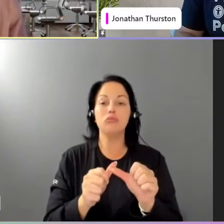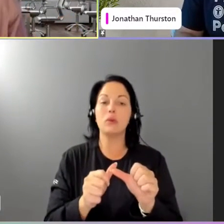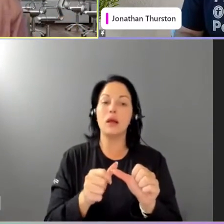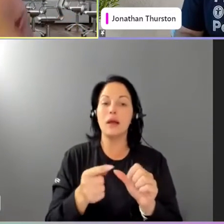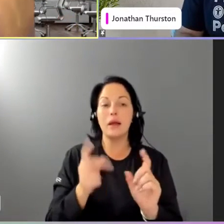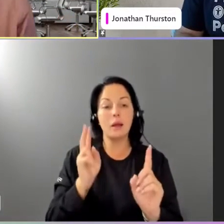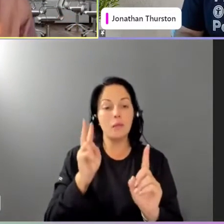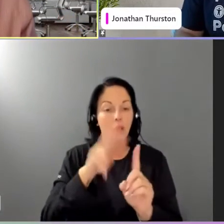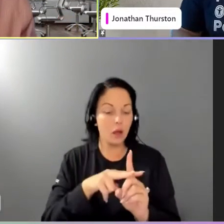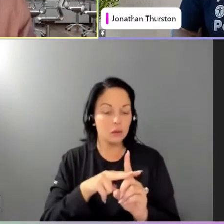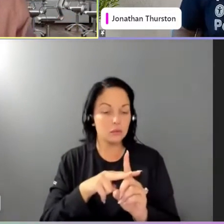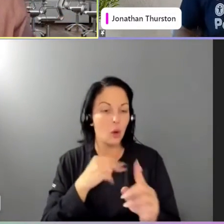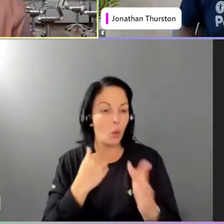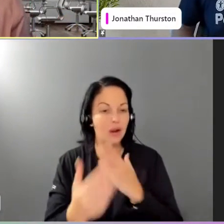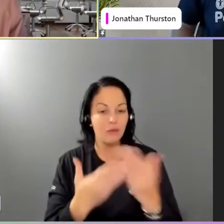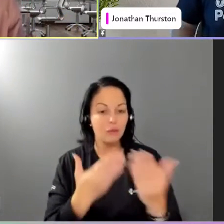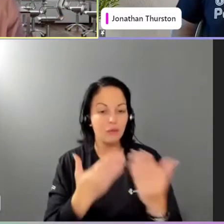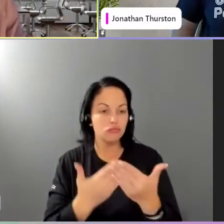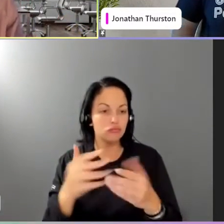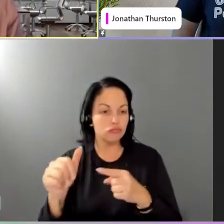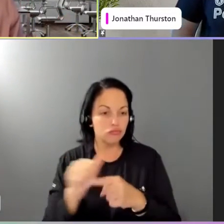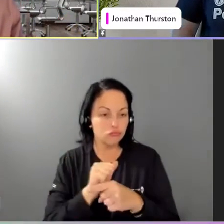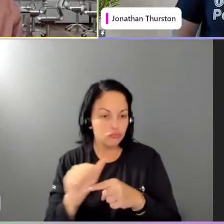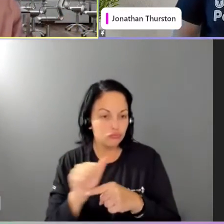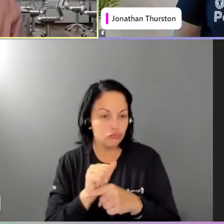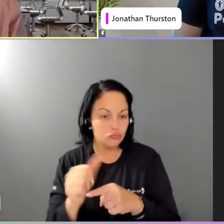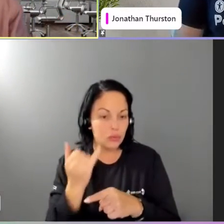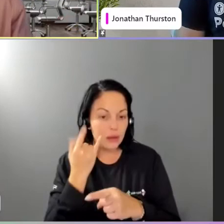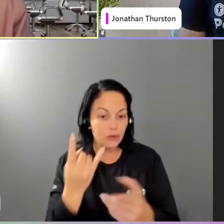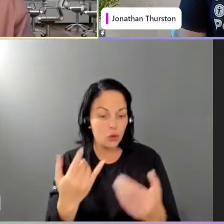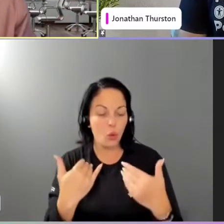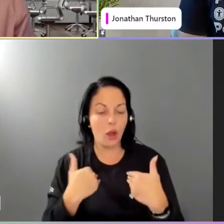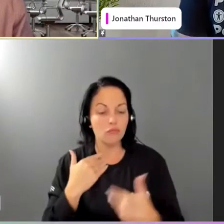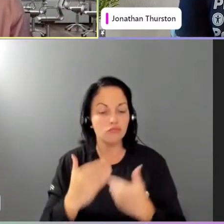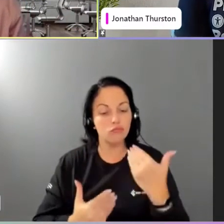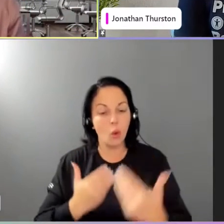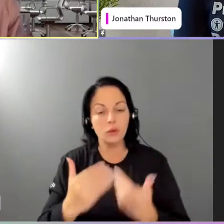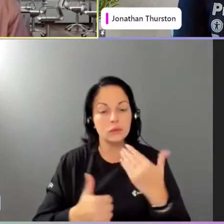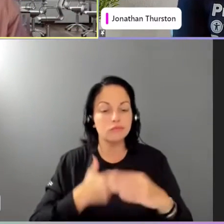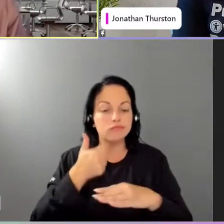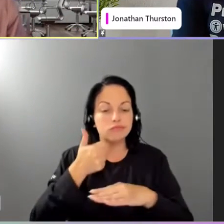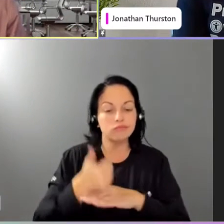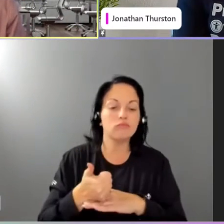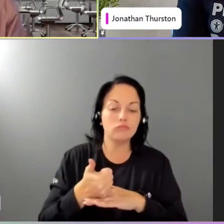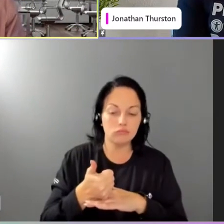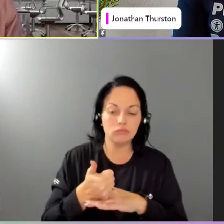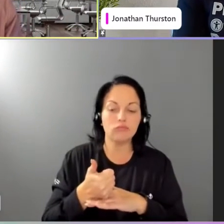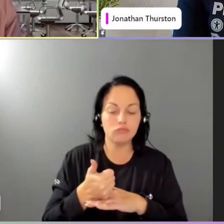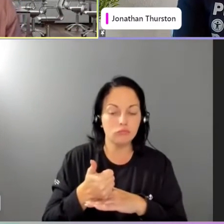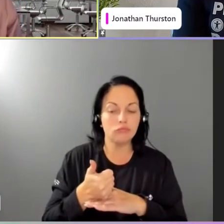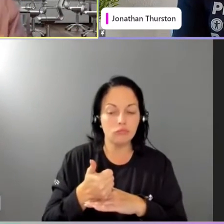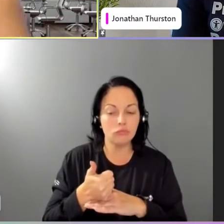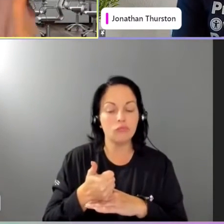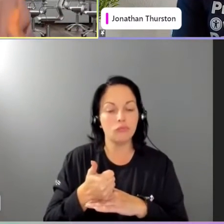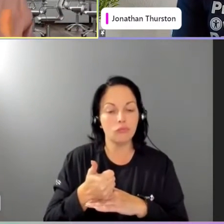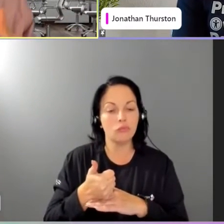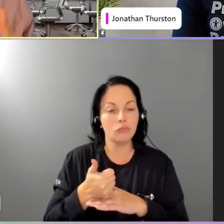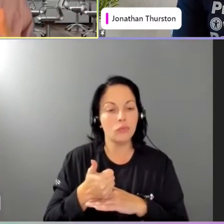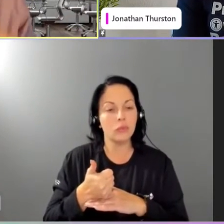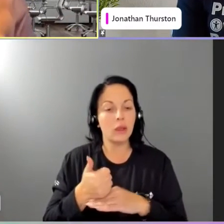to A2 to A3, to A4 to A5, is a few things. The more consistent you are in applying whatever that good